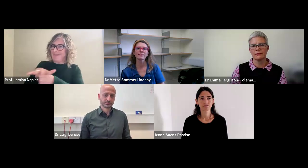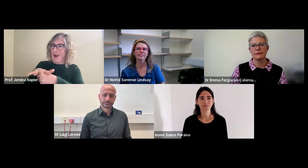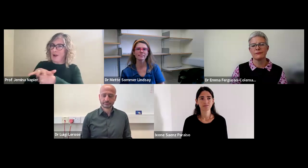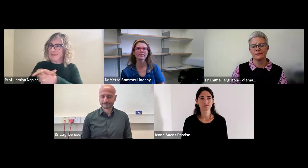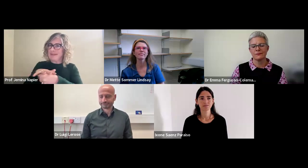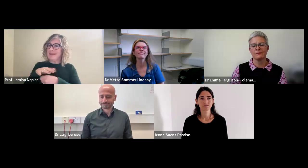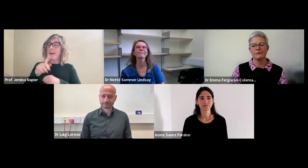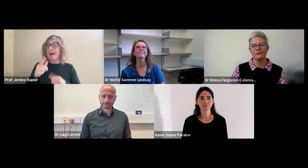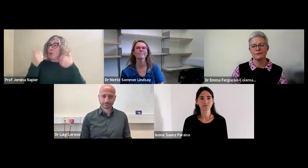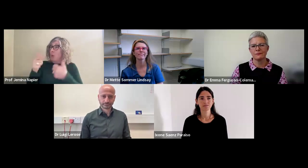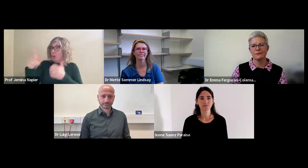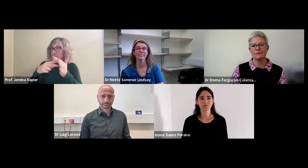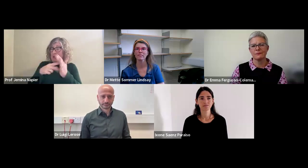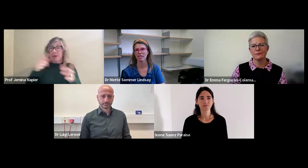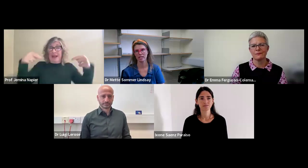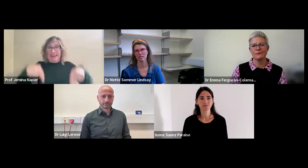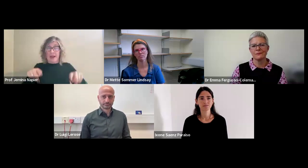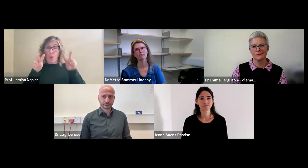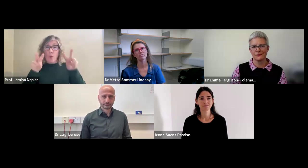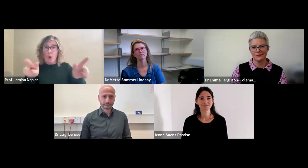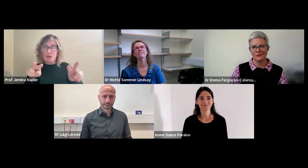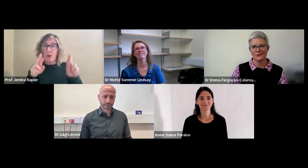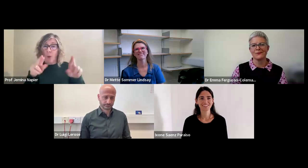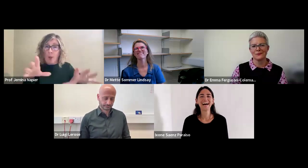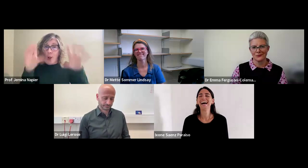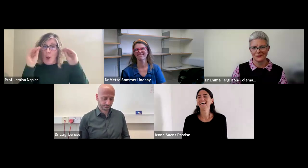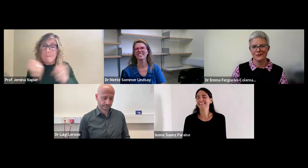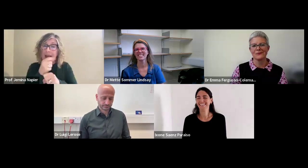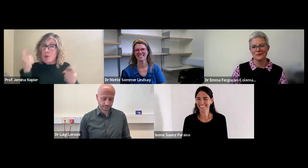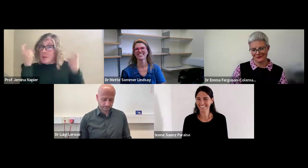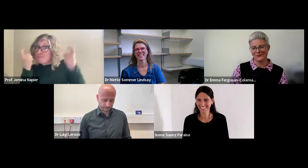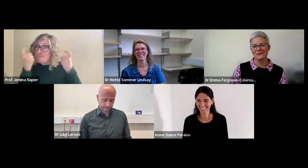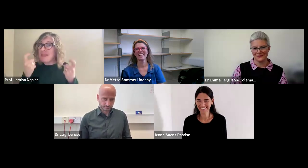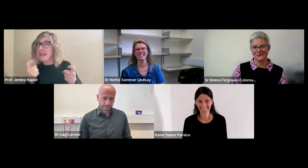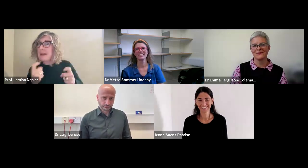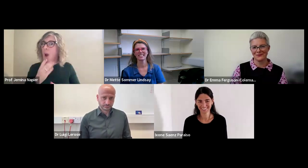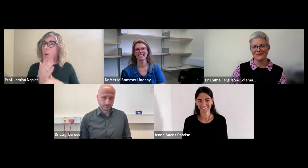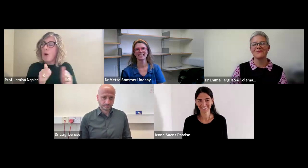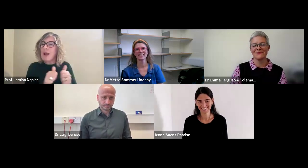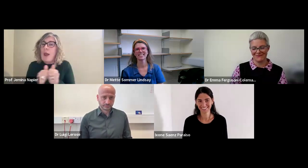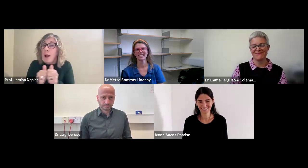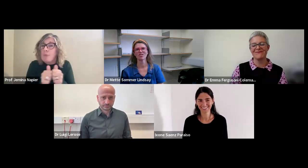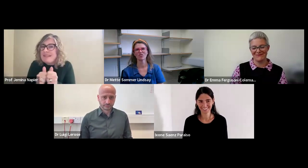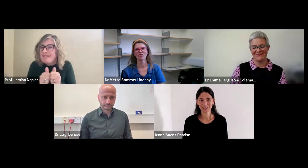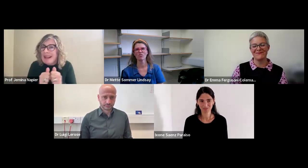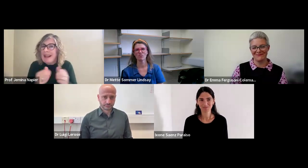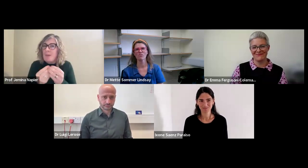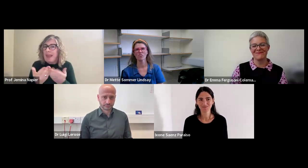on us isn't it, that people don't want to work in this environment, they're very encouraging, and they want to come along to a seminar like this, and watch what's going on. Hopefully you're